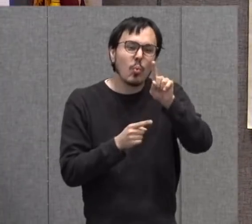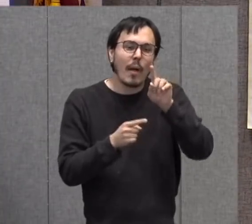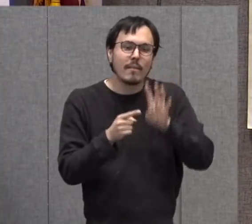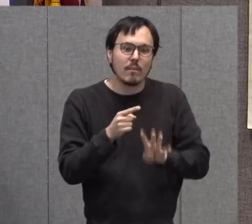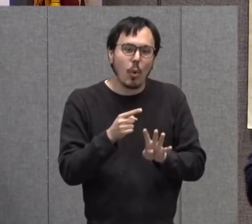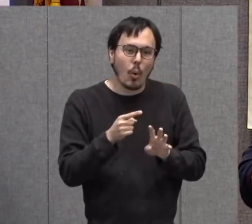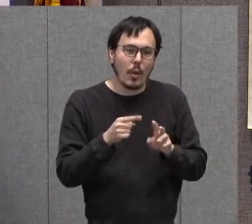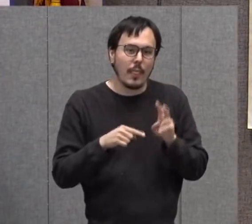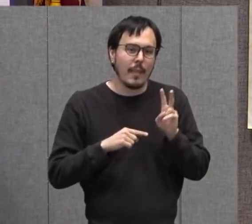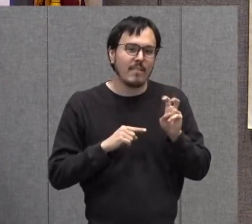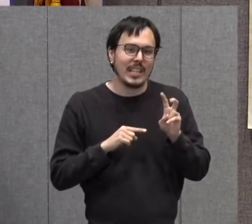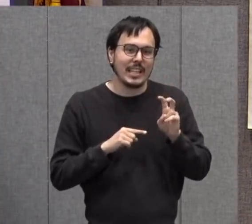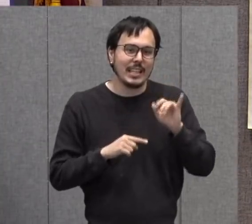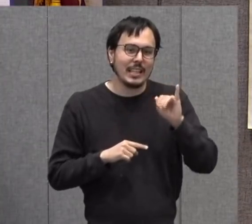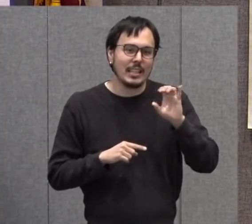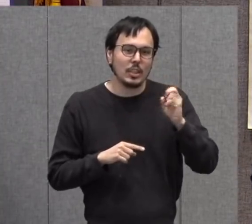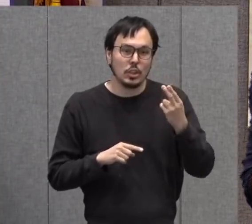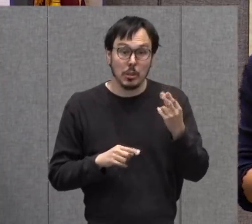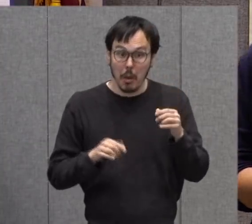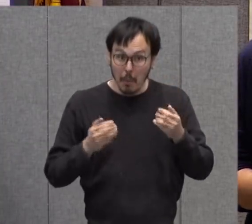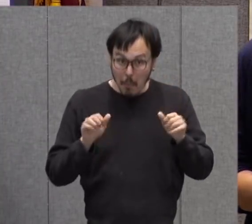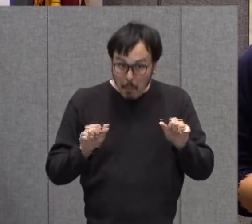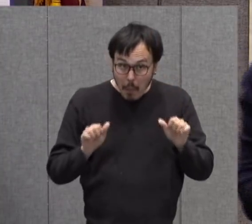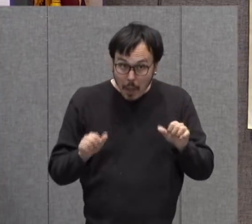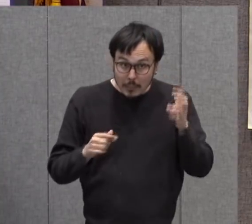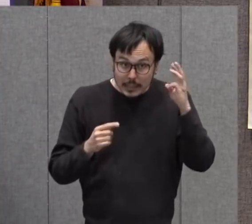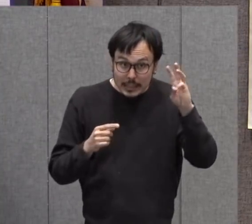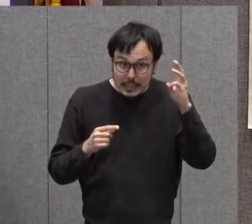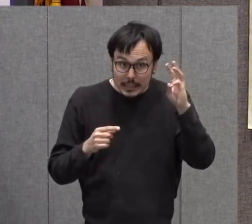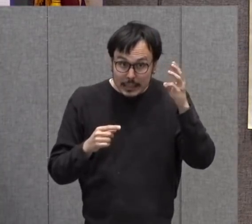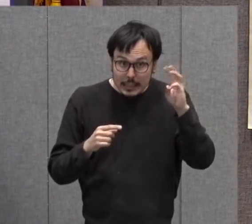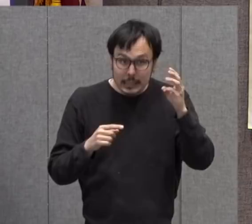So, I could get 16 quarters an inch which was also $4.